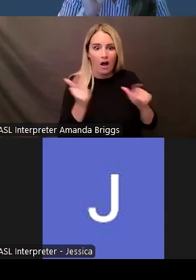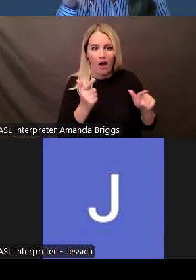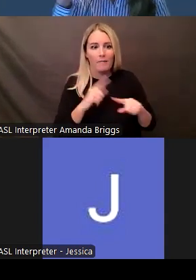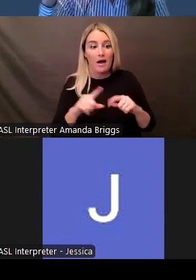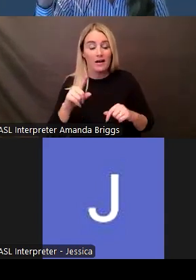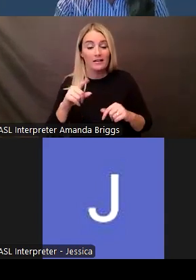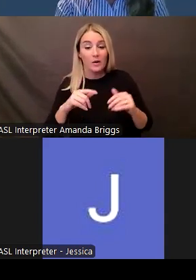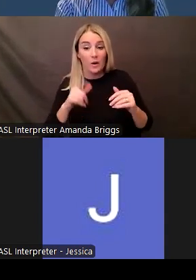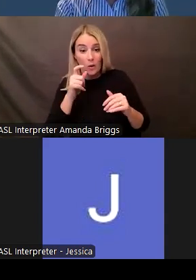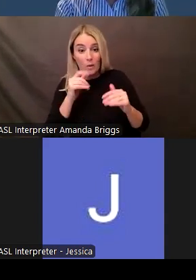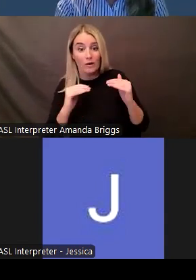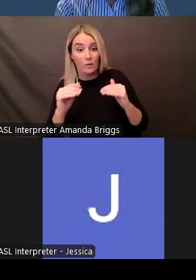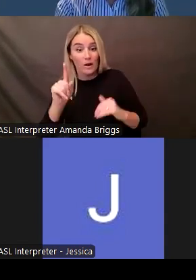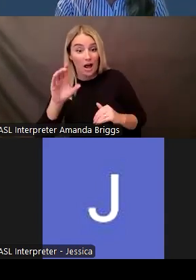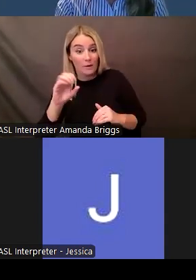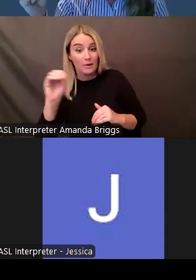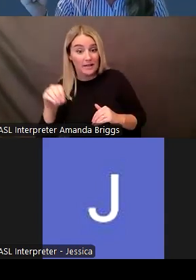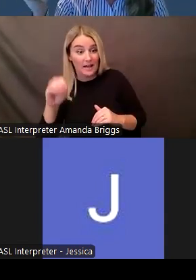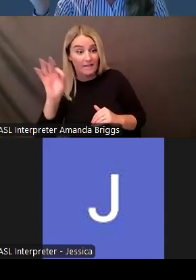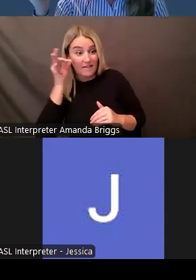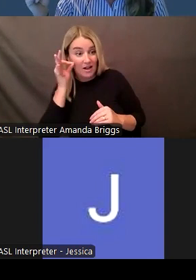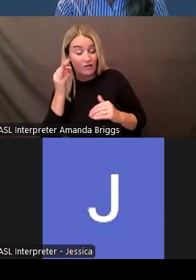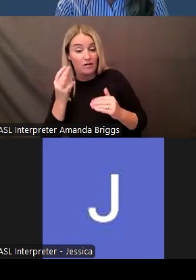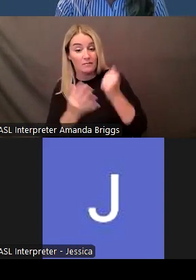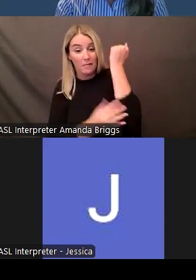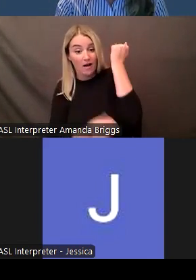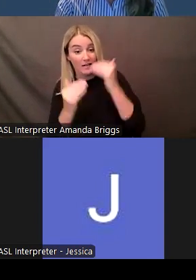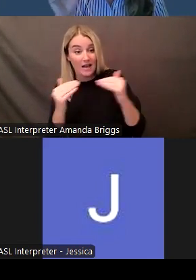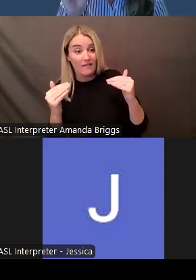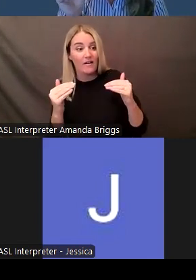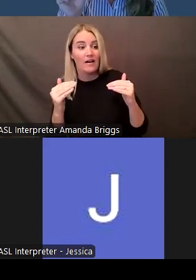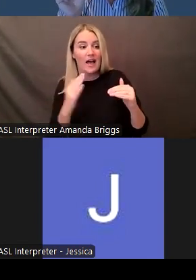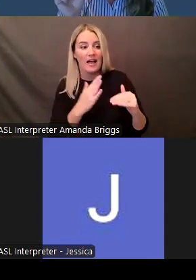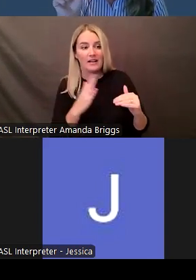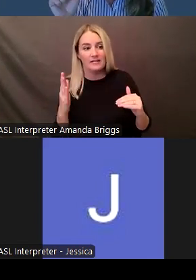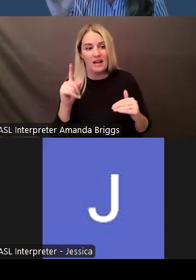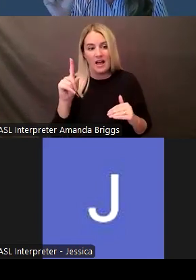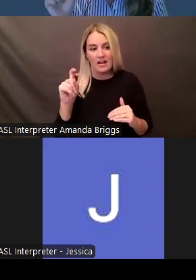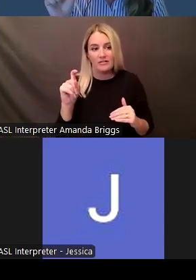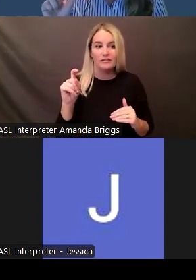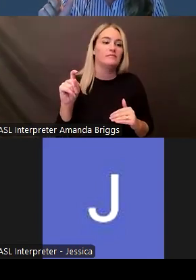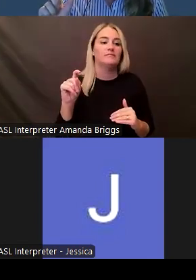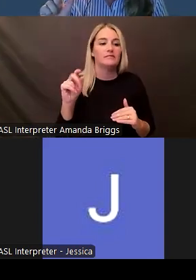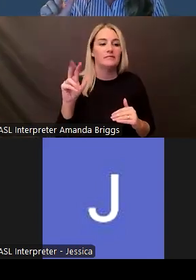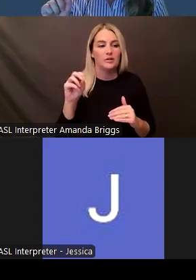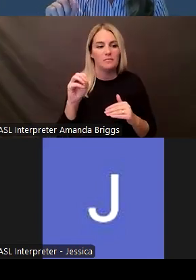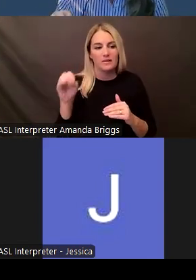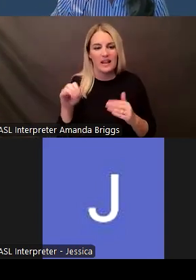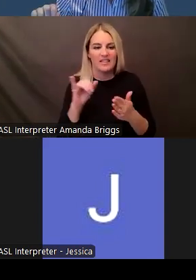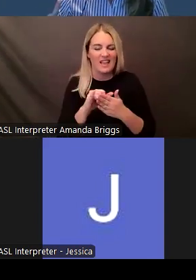of the federal poverty level and 138% of the poverty level. So somewhat narrow group.